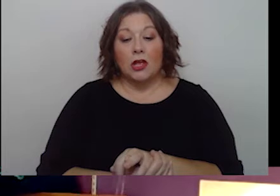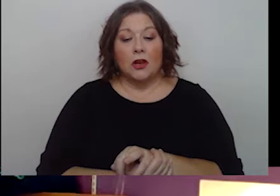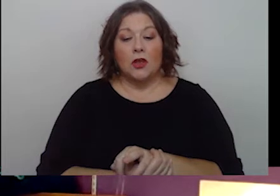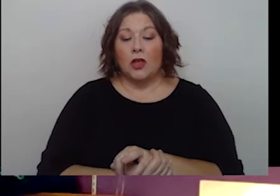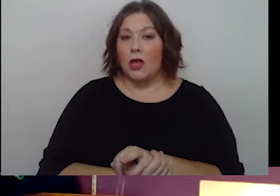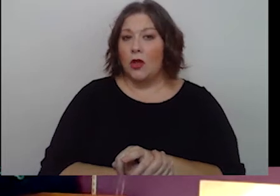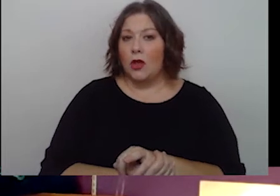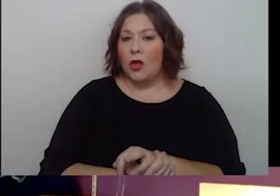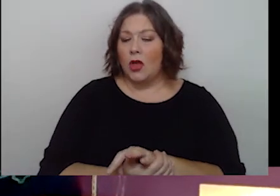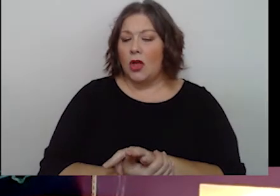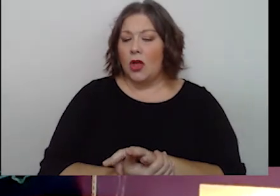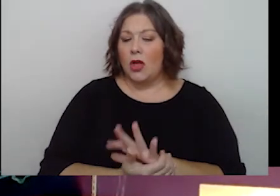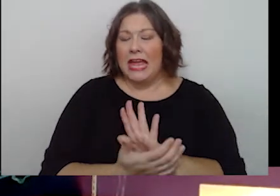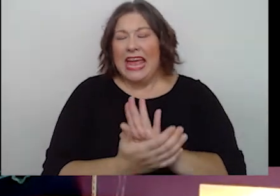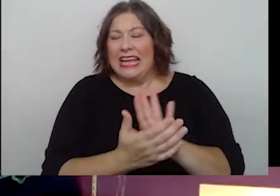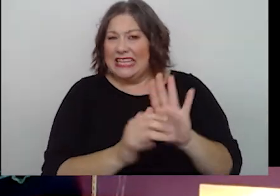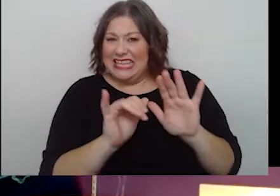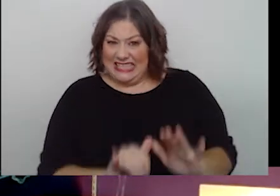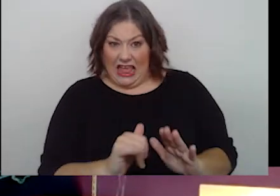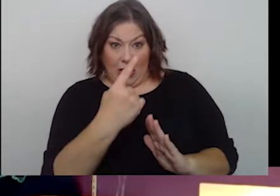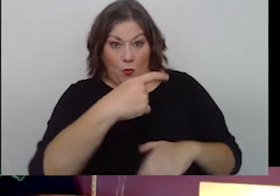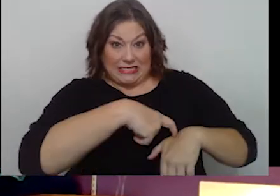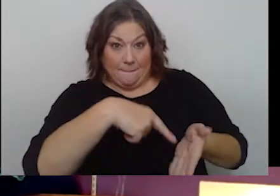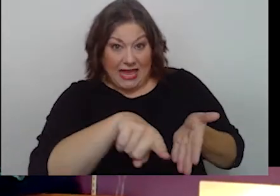Max: Now is that is that like a one-time expense though?